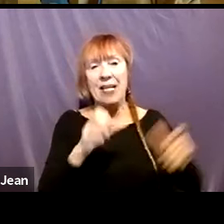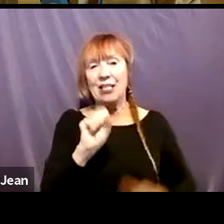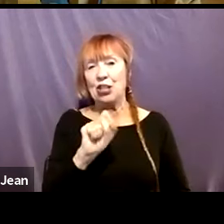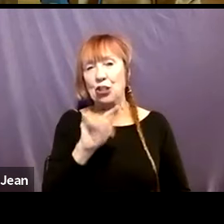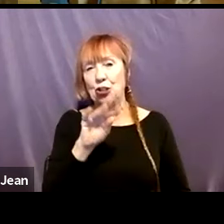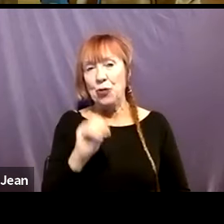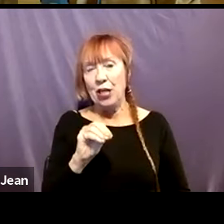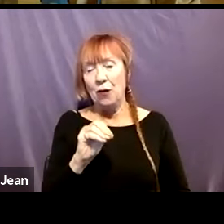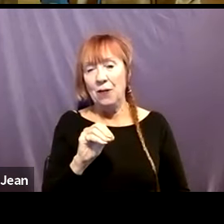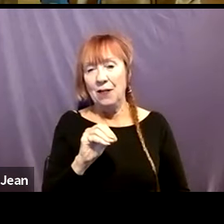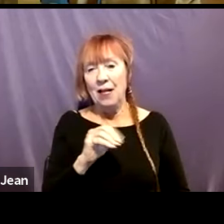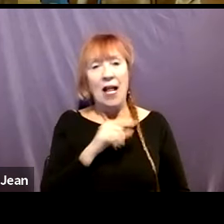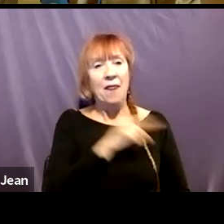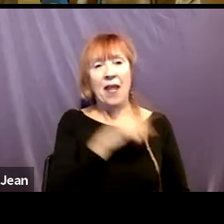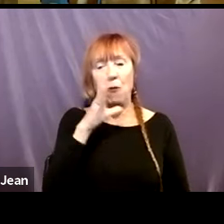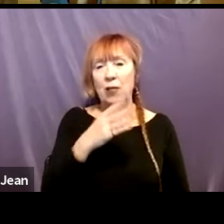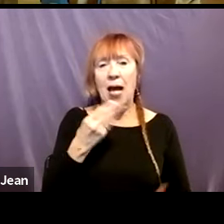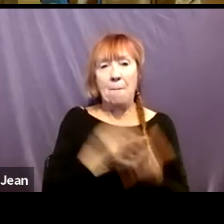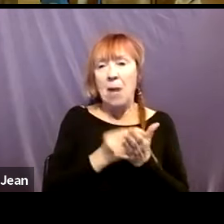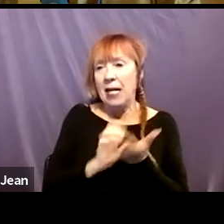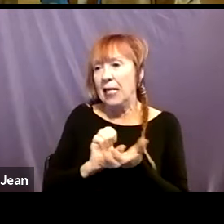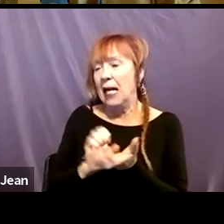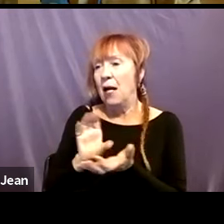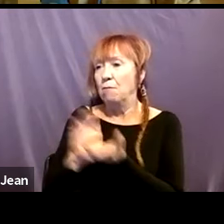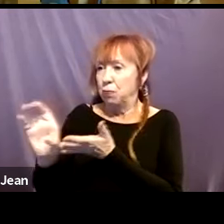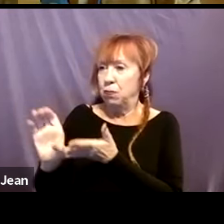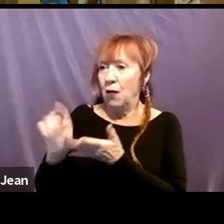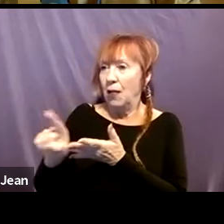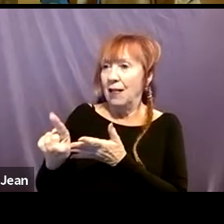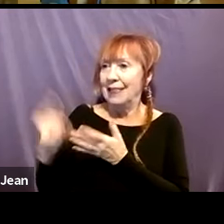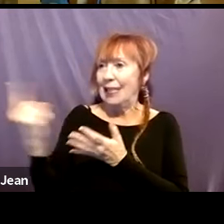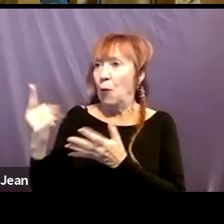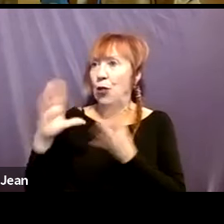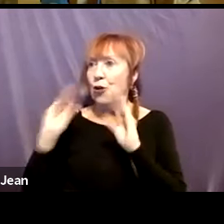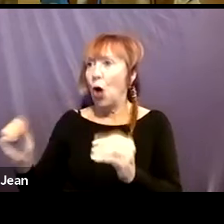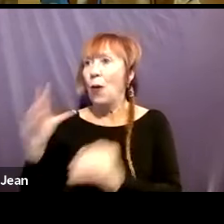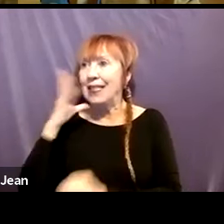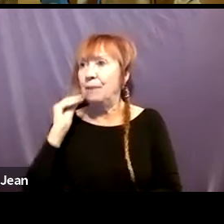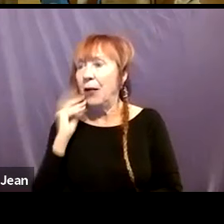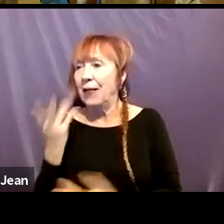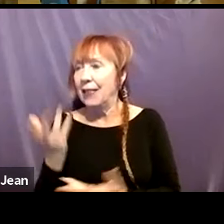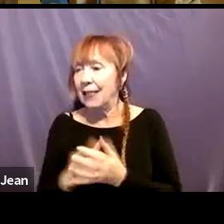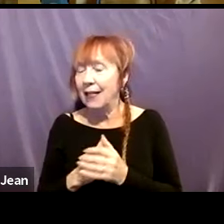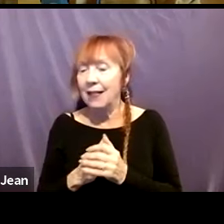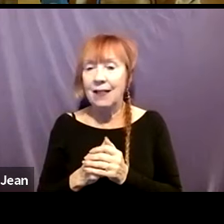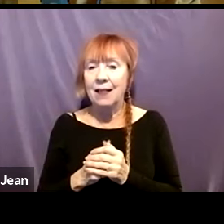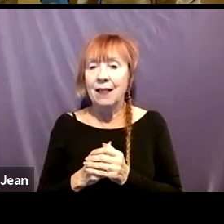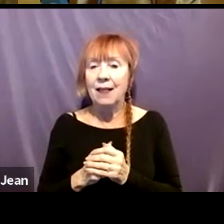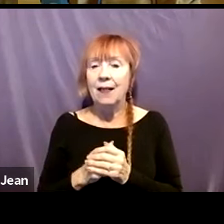'cause they're not gonna wanna put the money behind somebody that hasn't done anything, 'cause everybody's afraid of their job.